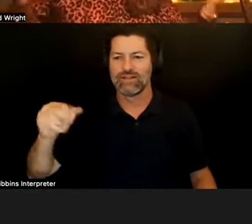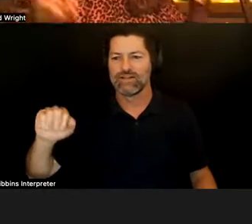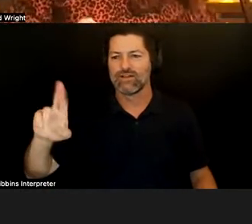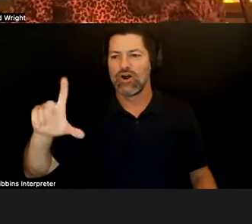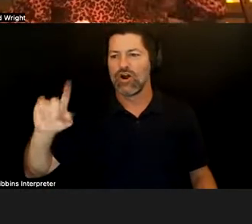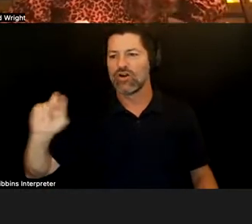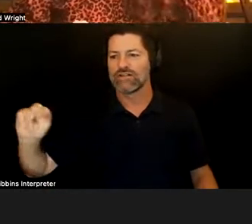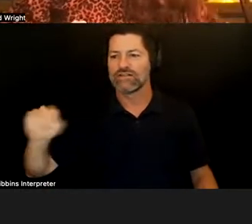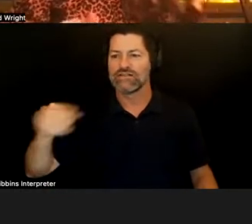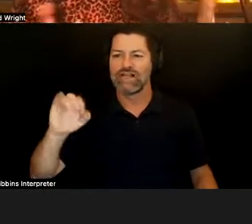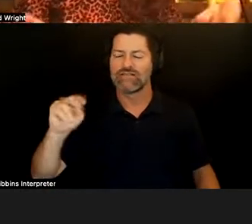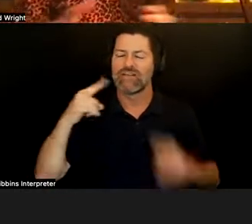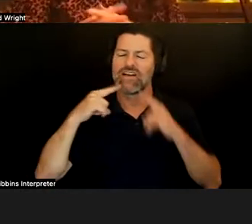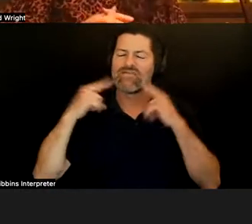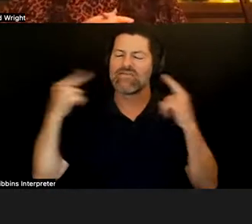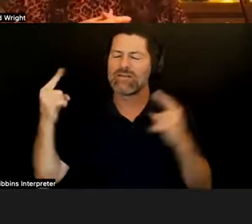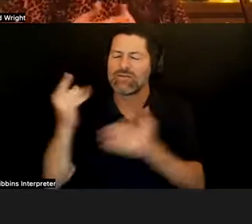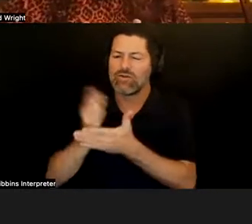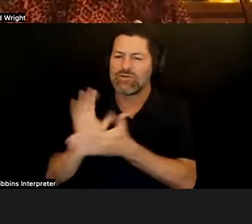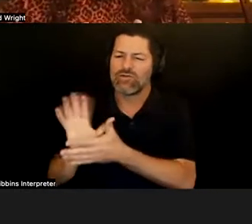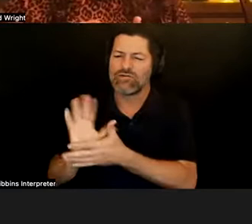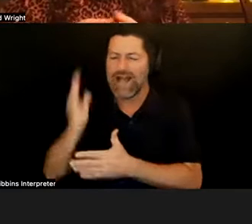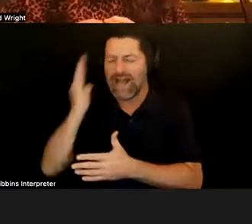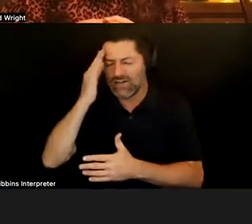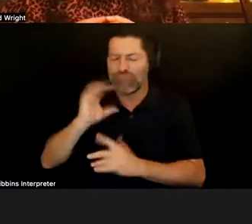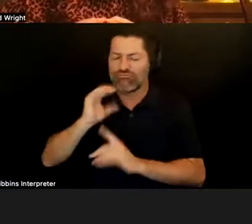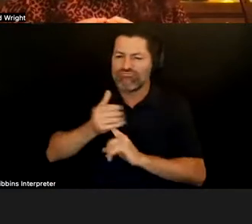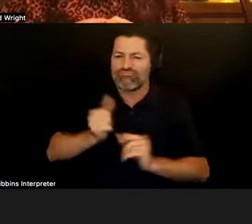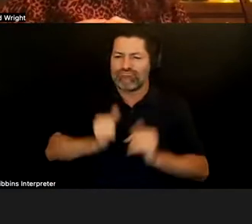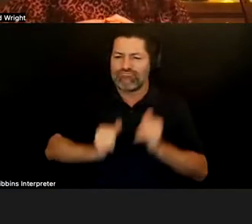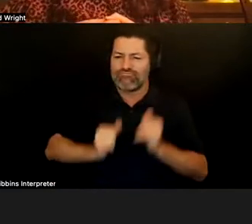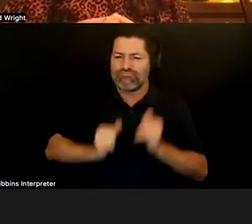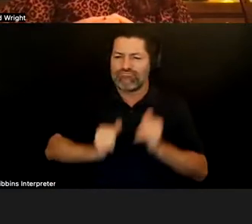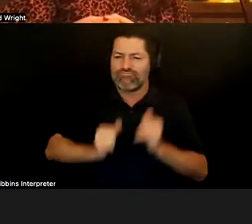scene. I mean they're actors, but it's great. 20:29:14 It's fun, it's you know and of course